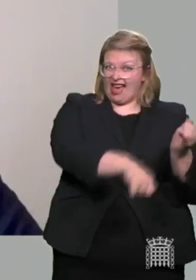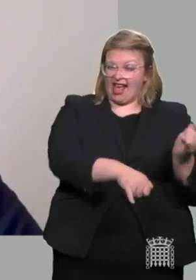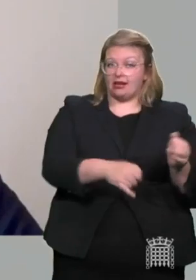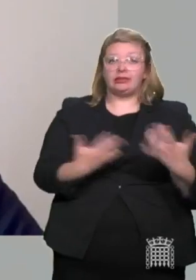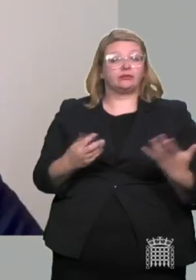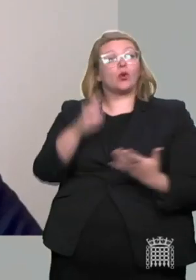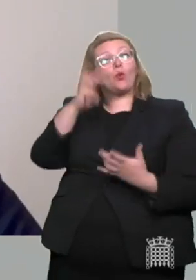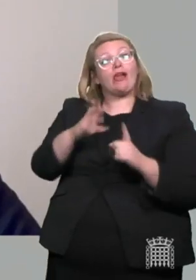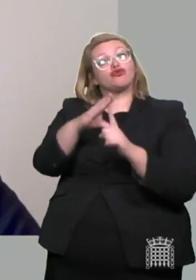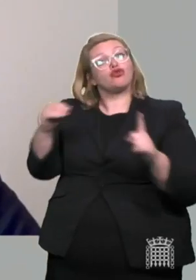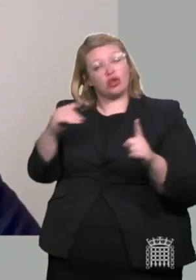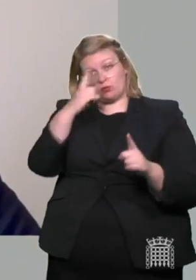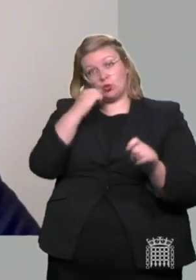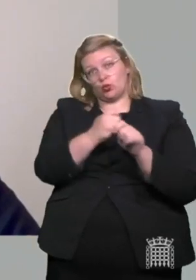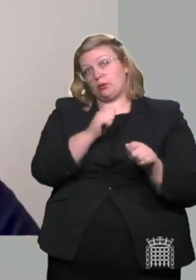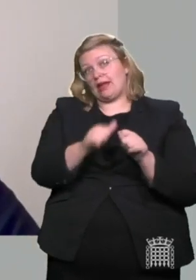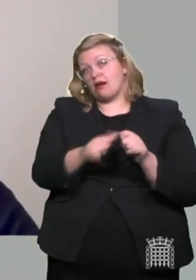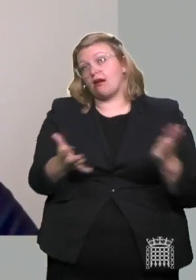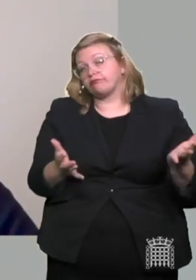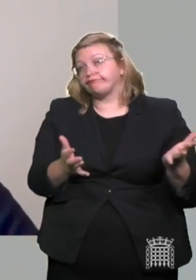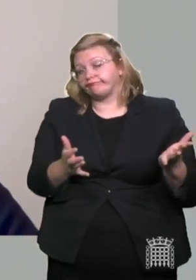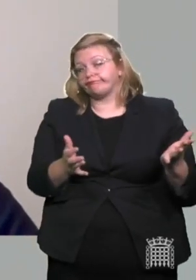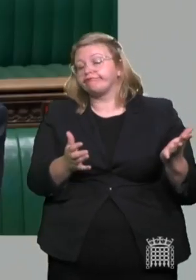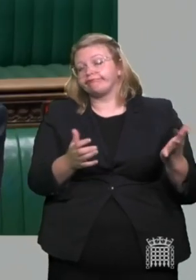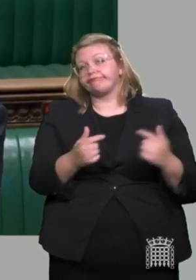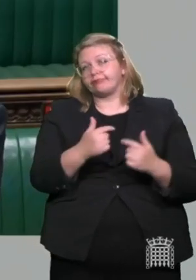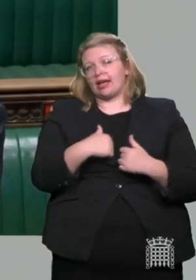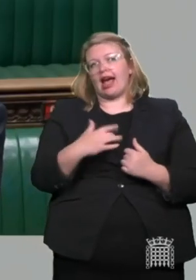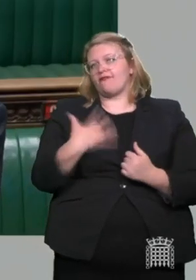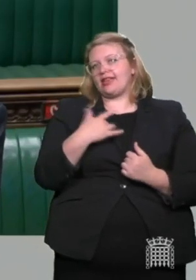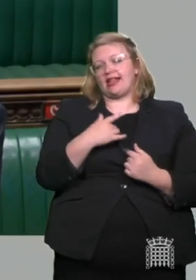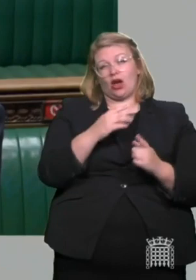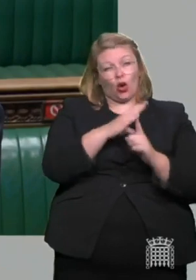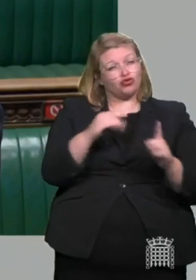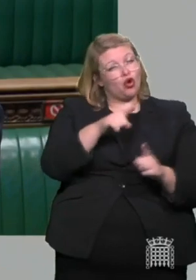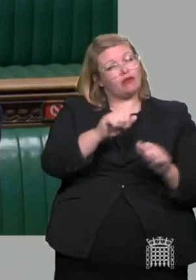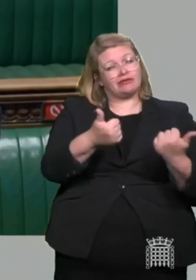Administration in Cardiff who I believe have a fantastic vision: 65,000 high-skilled,